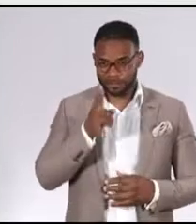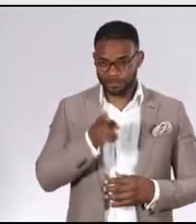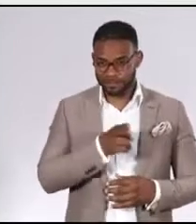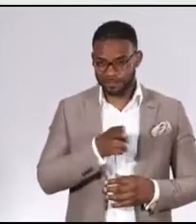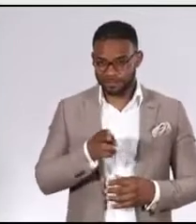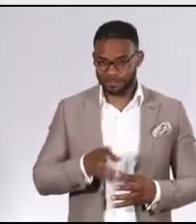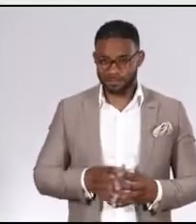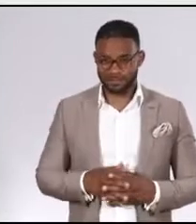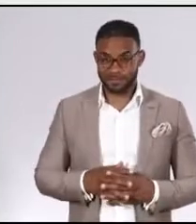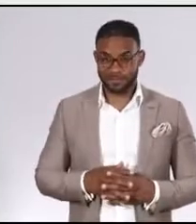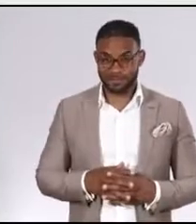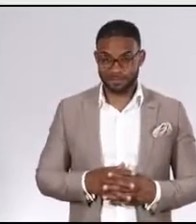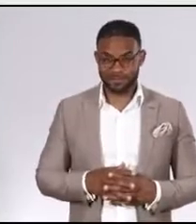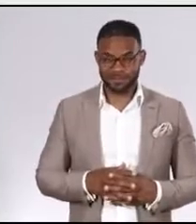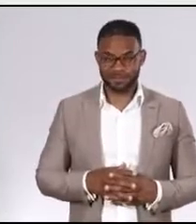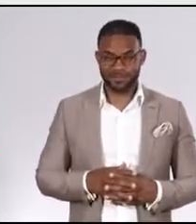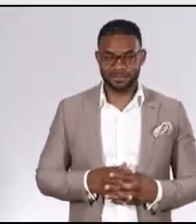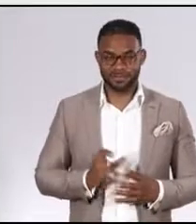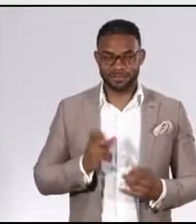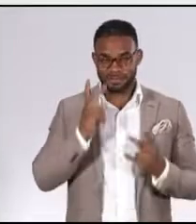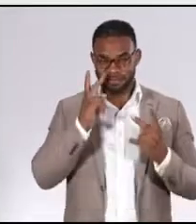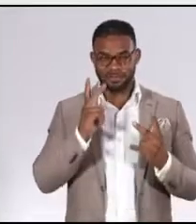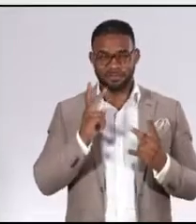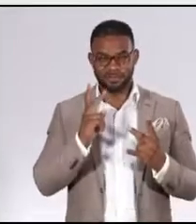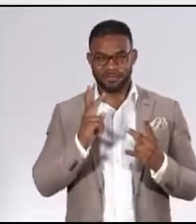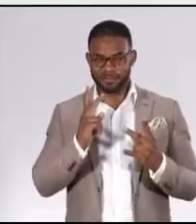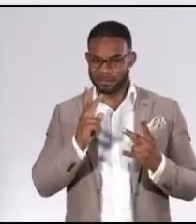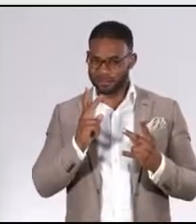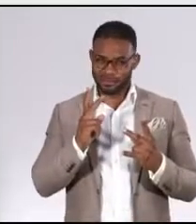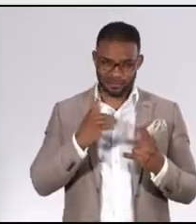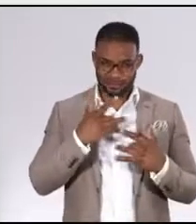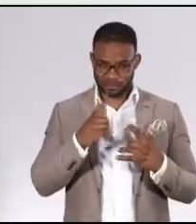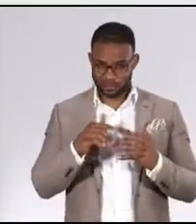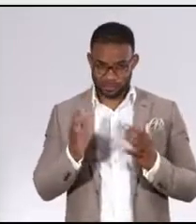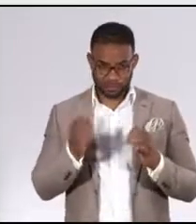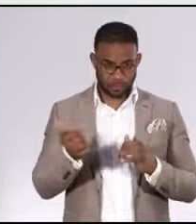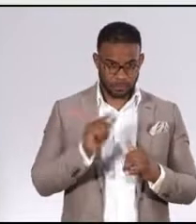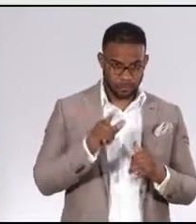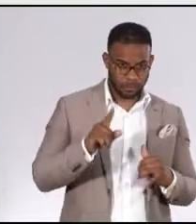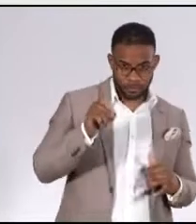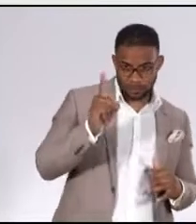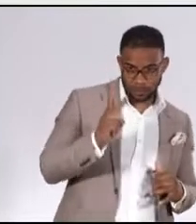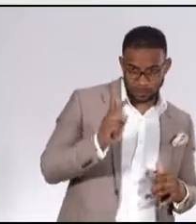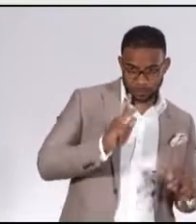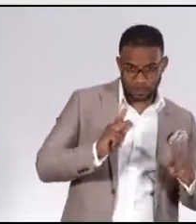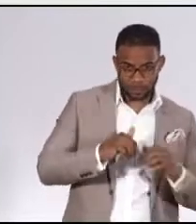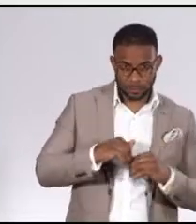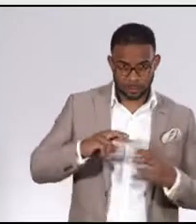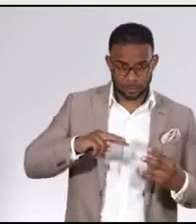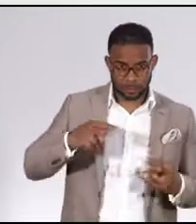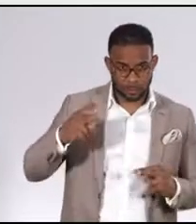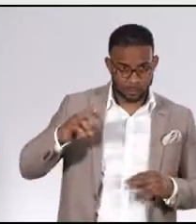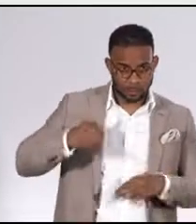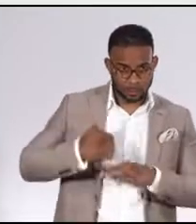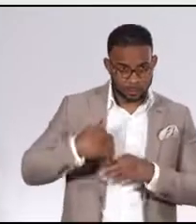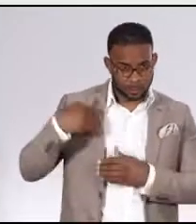We're seeing quite uh at least relative to others about 1/3 of the population with genetically based or hereditary hearing loss.